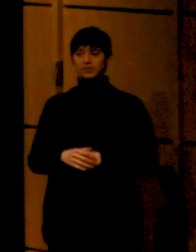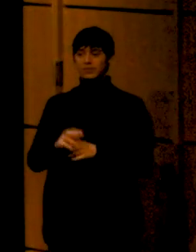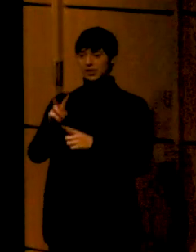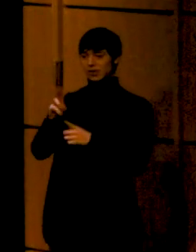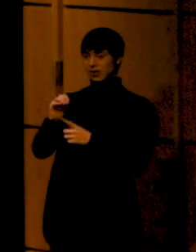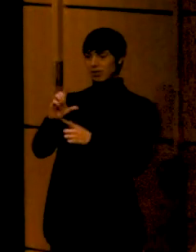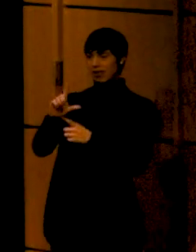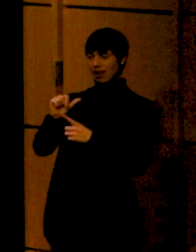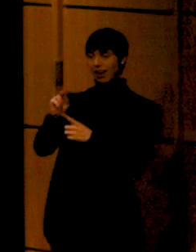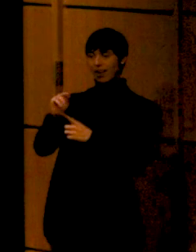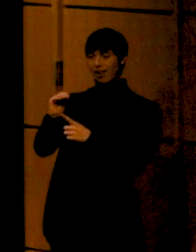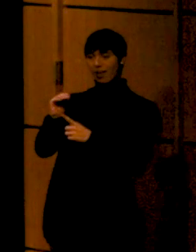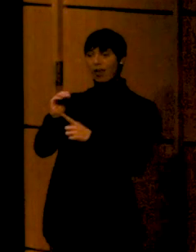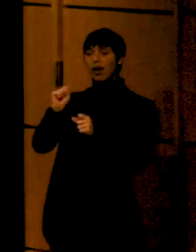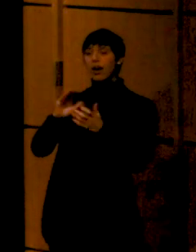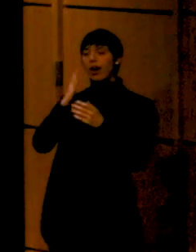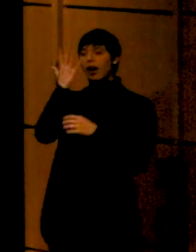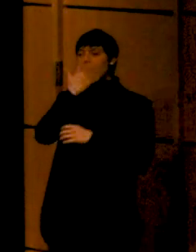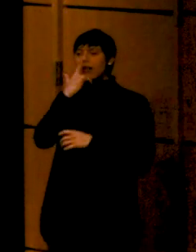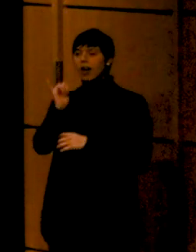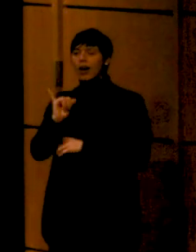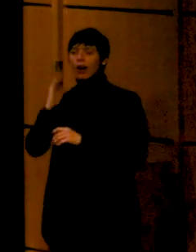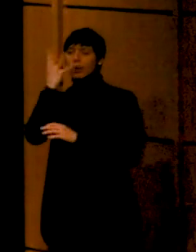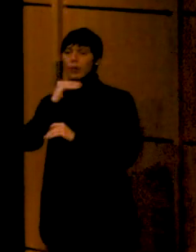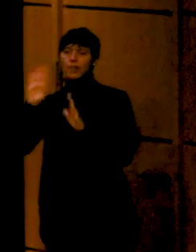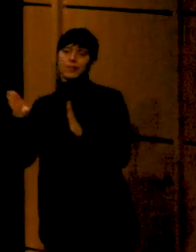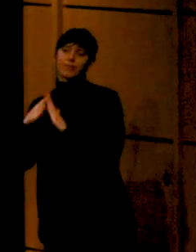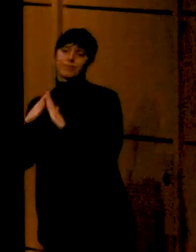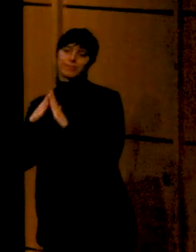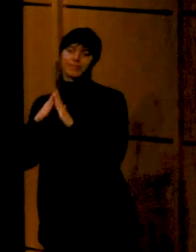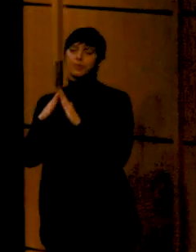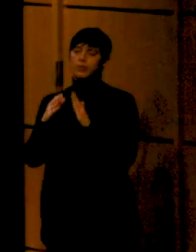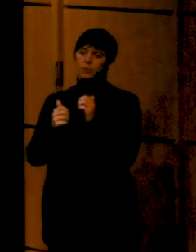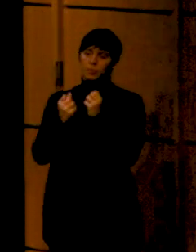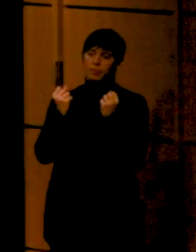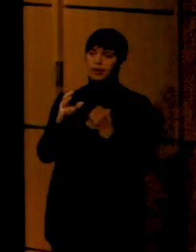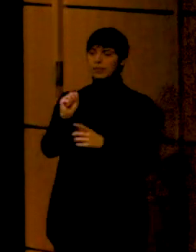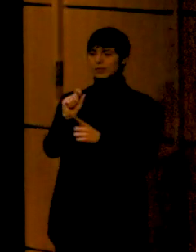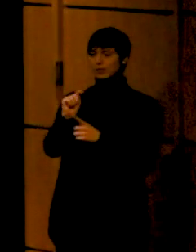And that's particularly true of stratovolcanoes like Mount St. Helens and like Mount Hood,